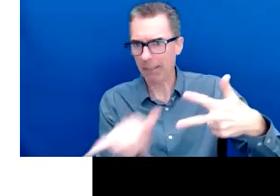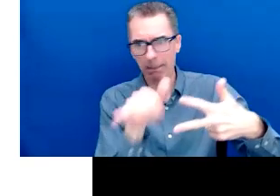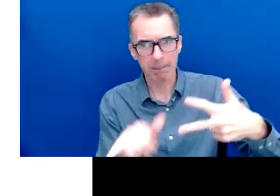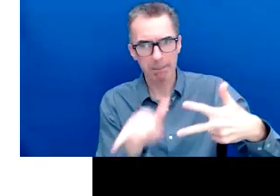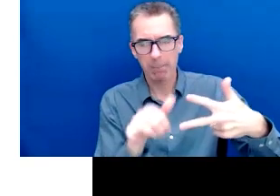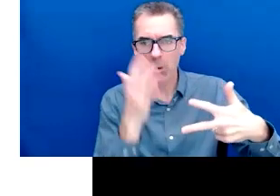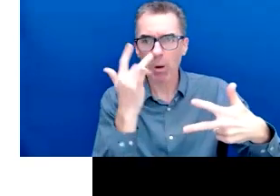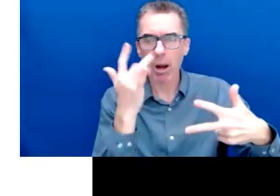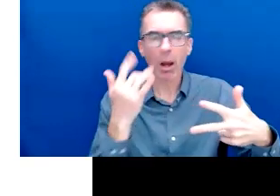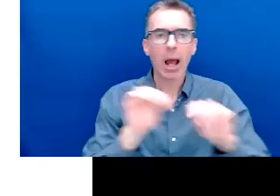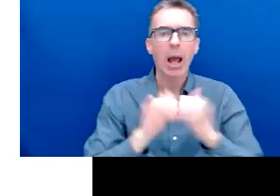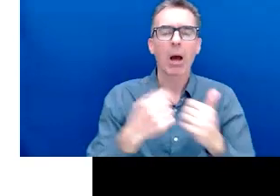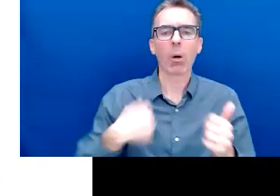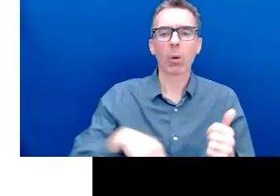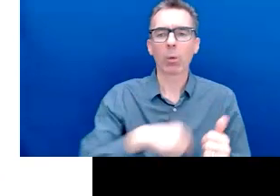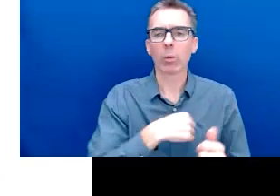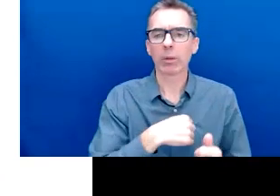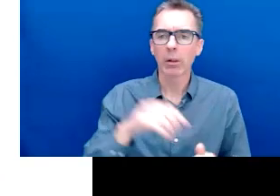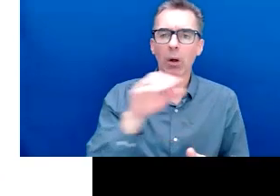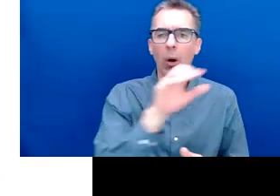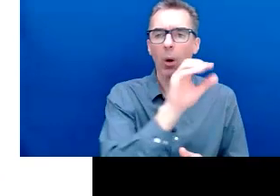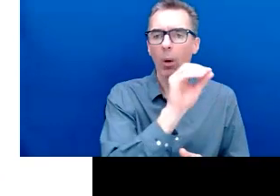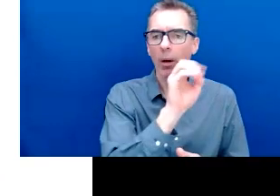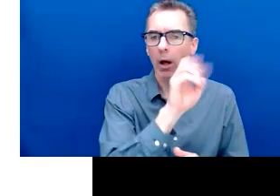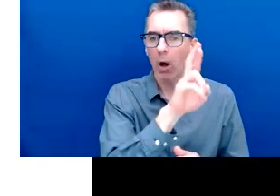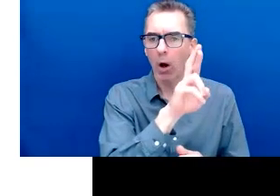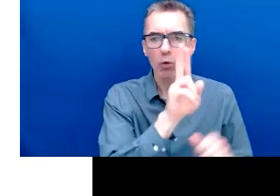report on our OER use for the college, to the state.